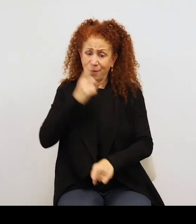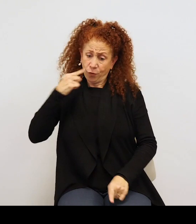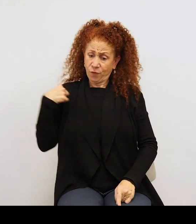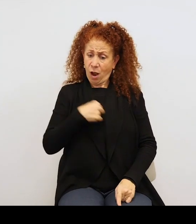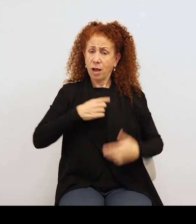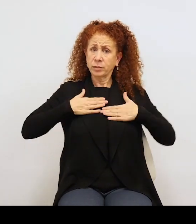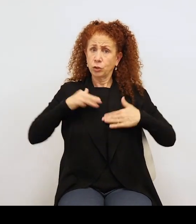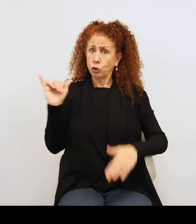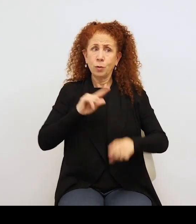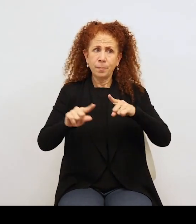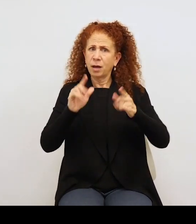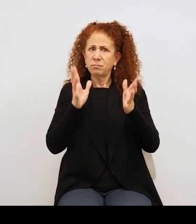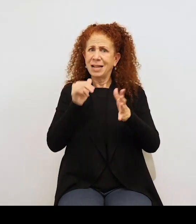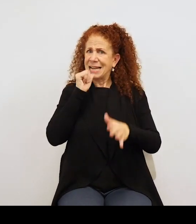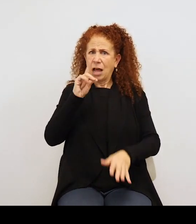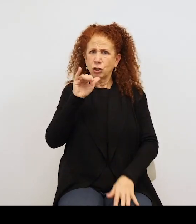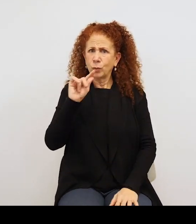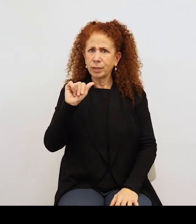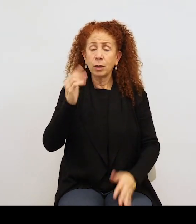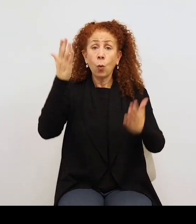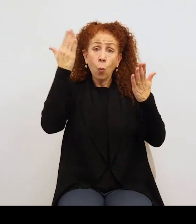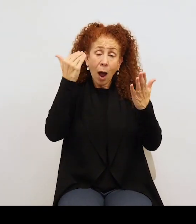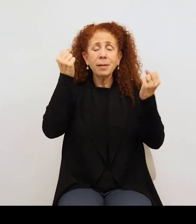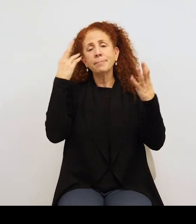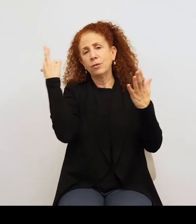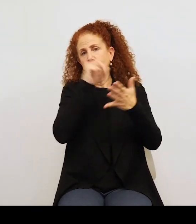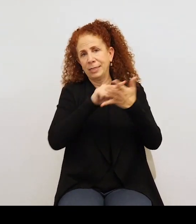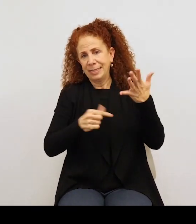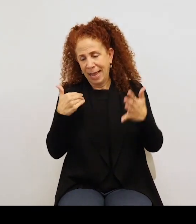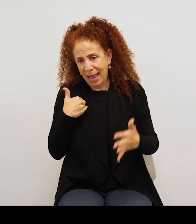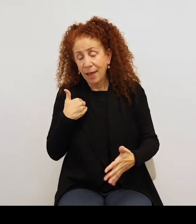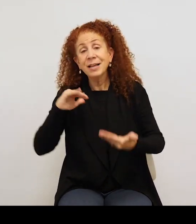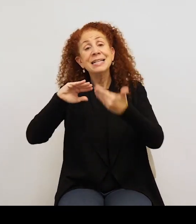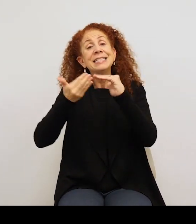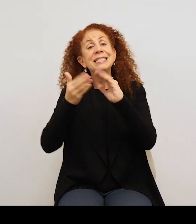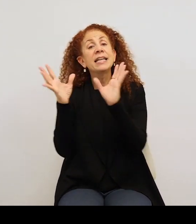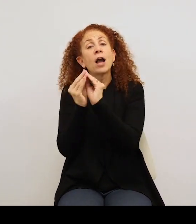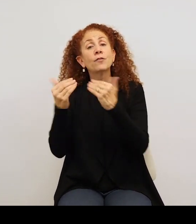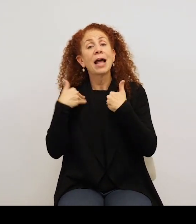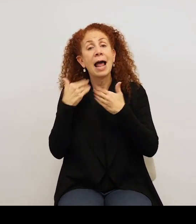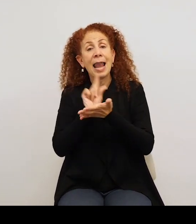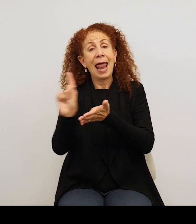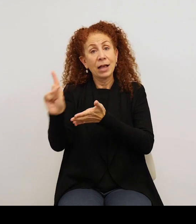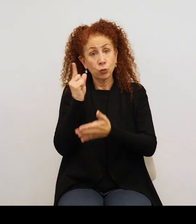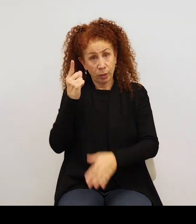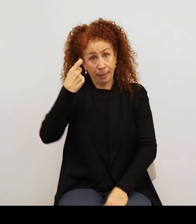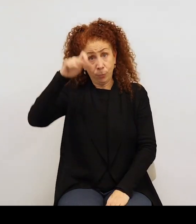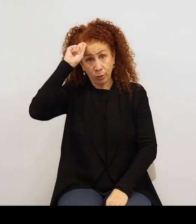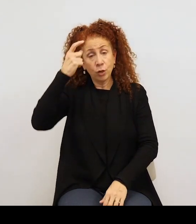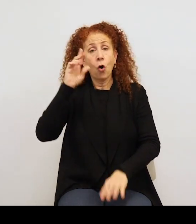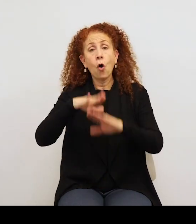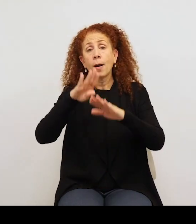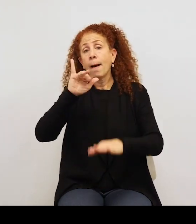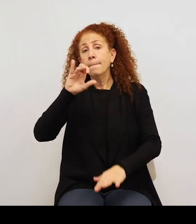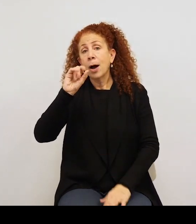But it's not being done, and there are all sorts of reasons. We just did a conference last week in Berlin on the biotope city, on greening, and what